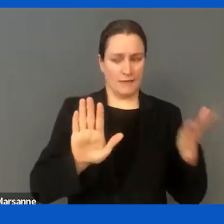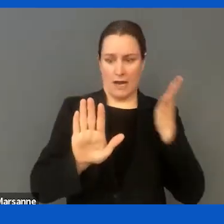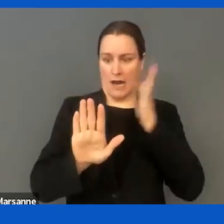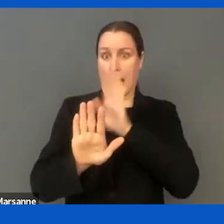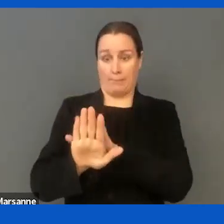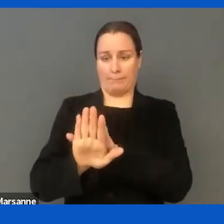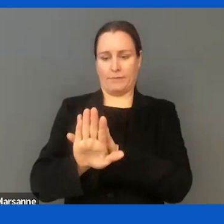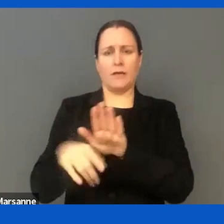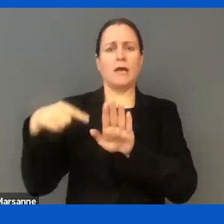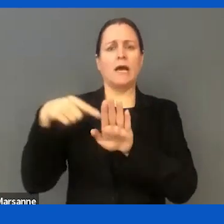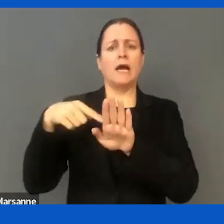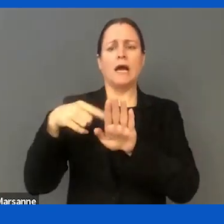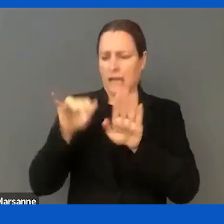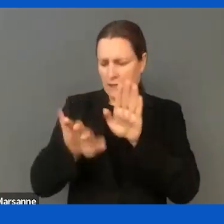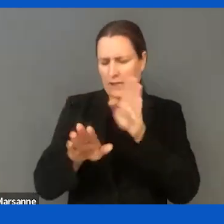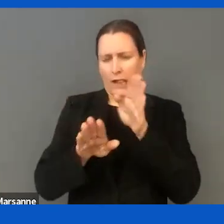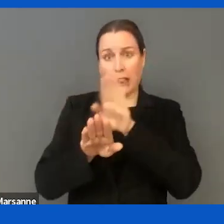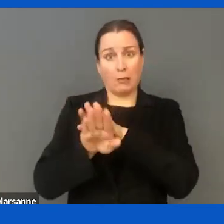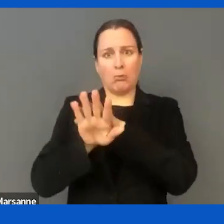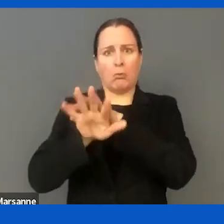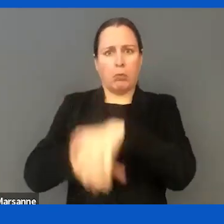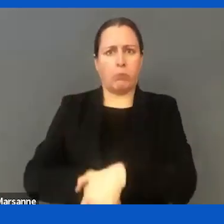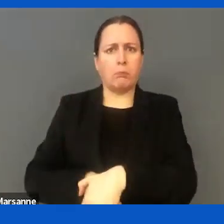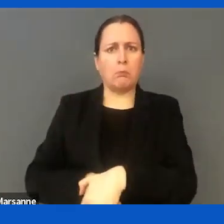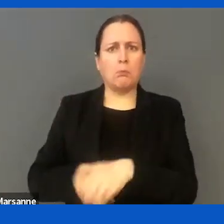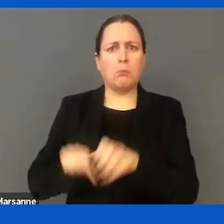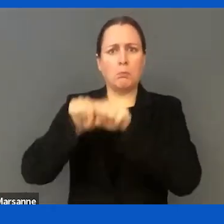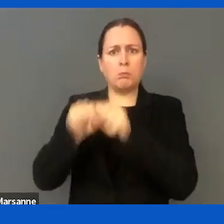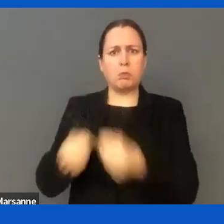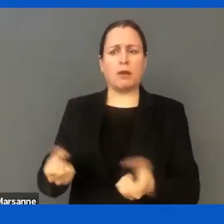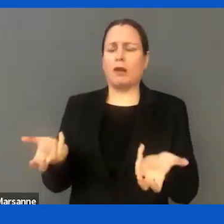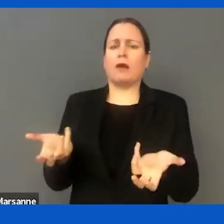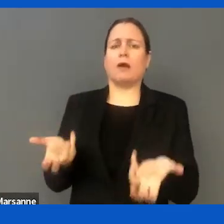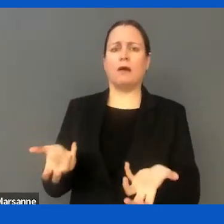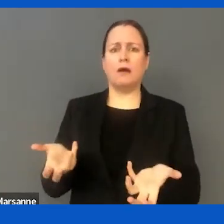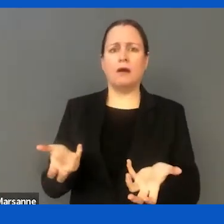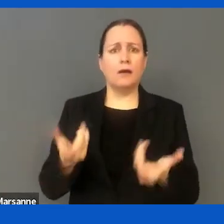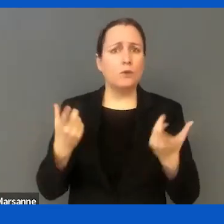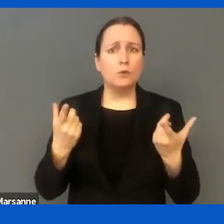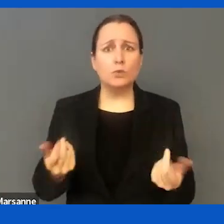things that you check. I think the key thing -- I can see it in a lot of questions from